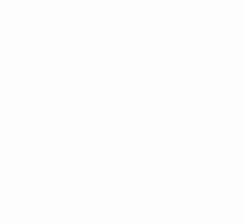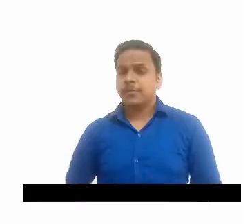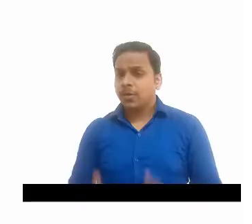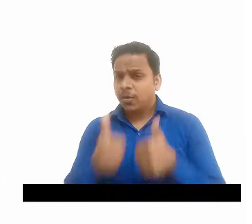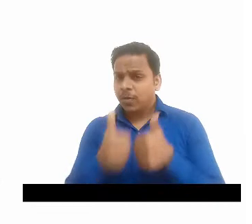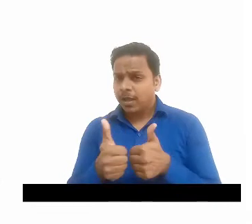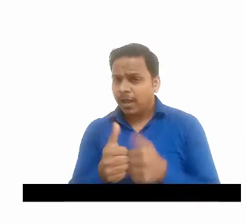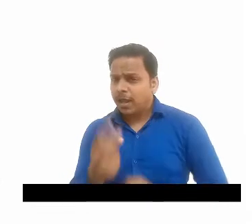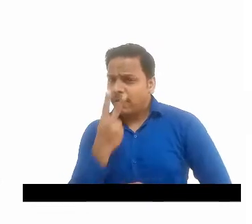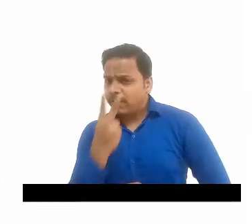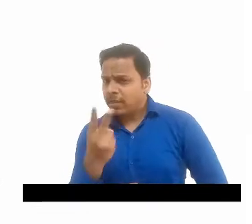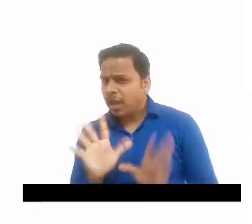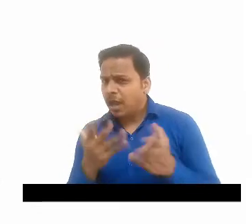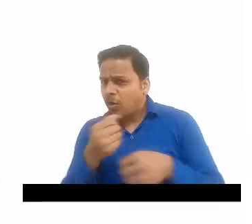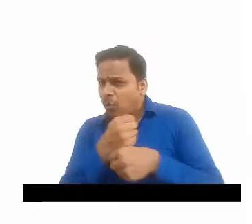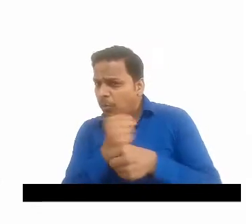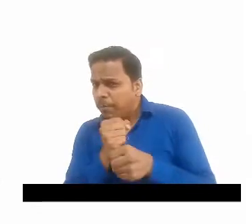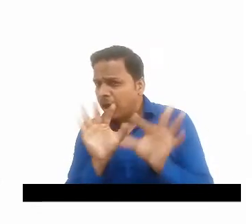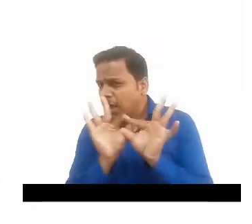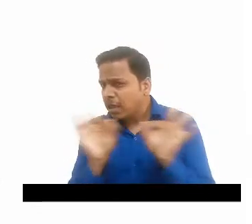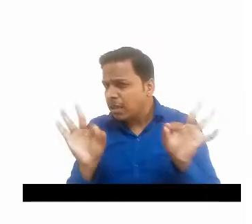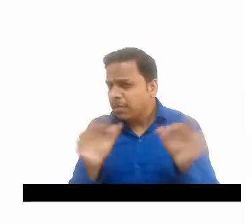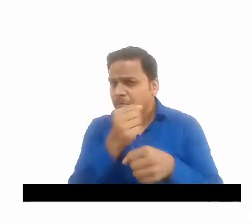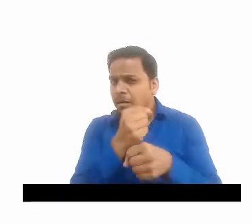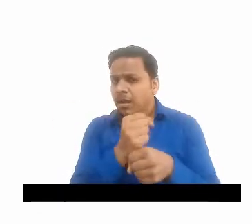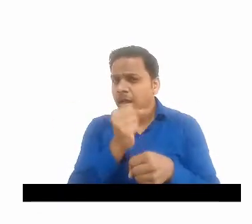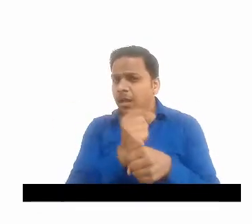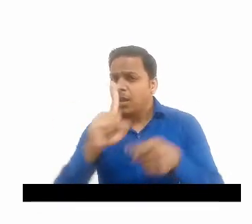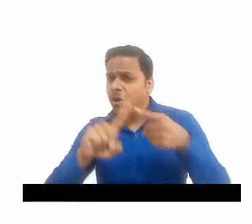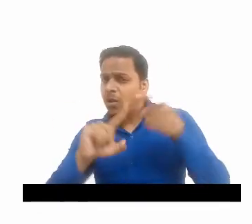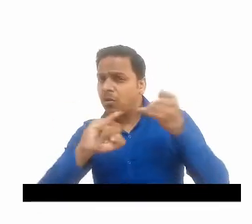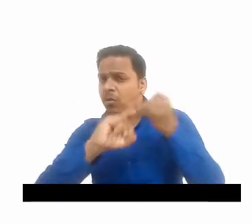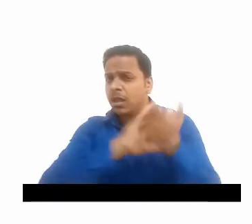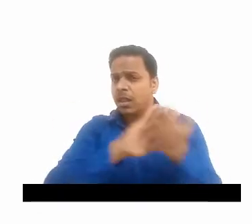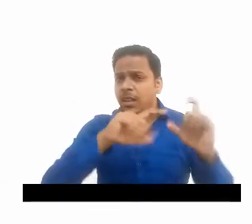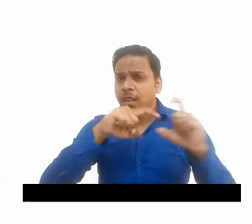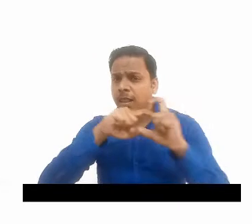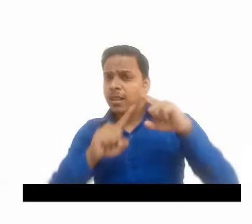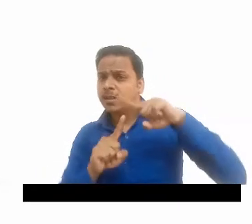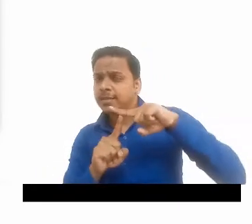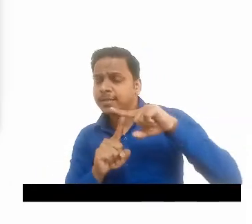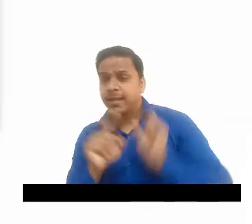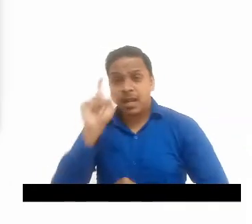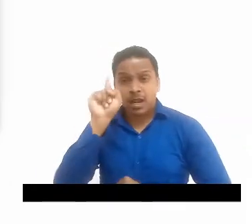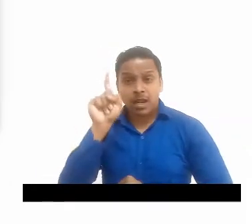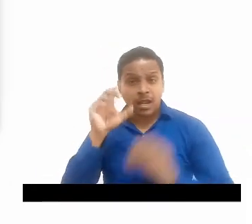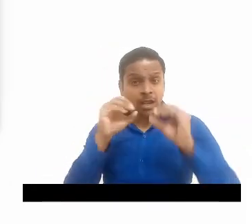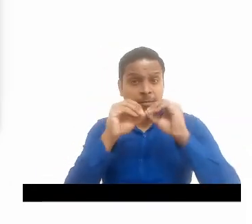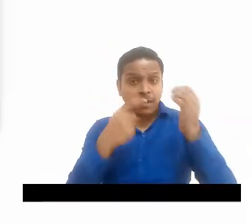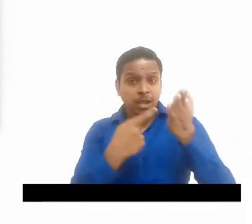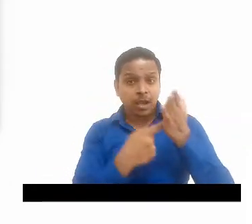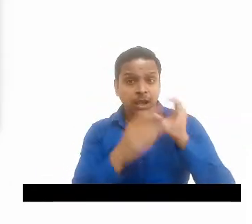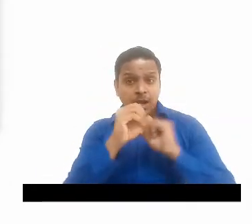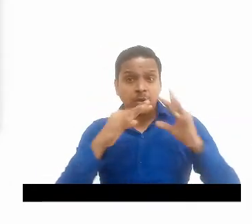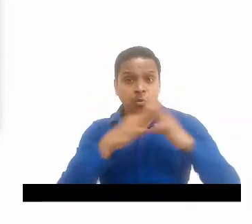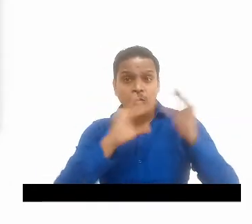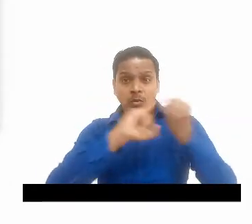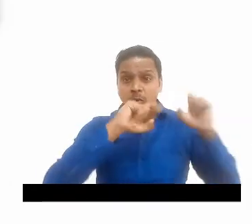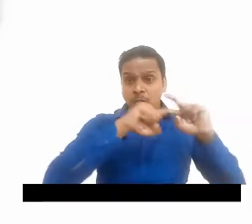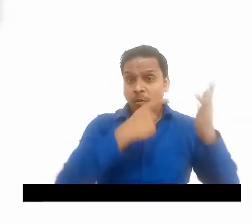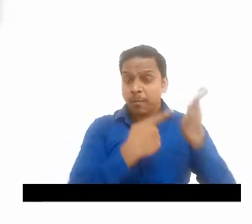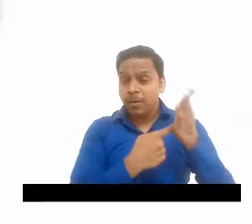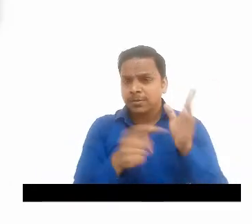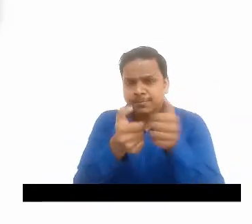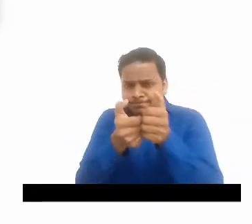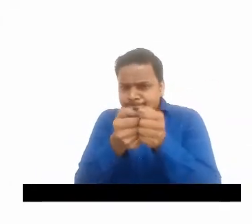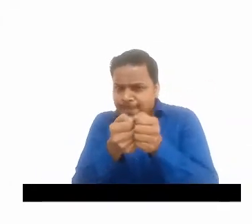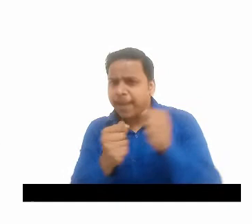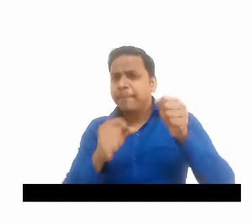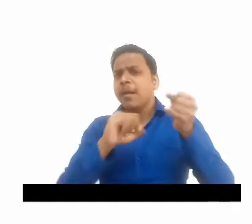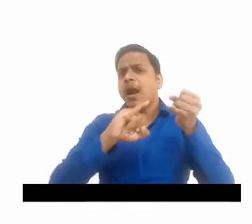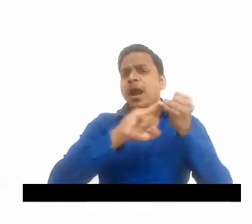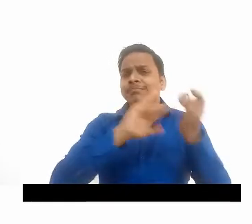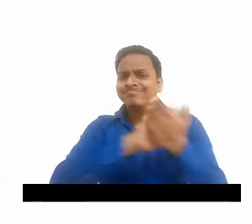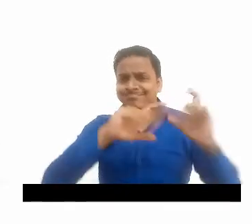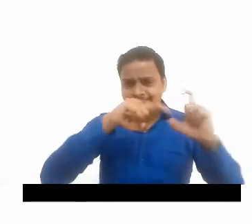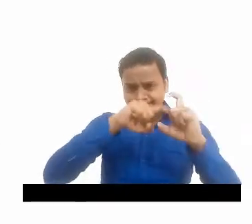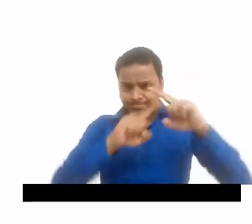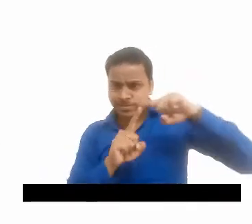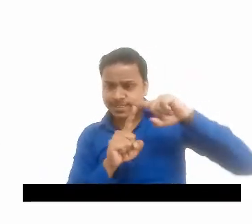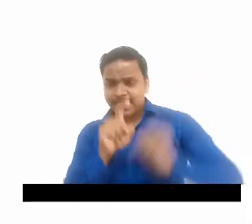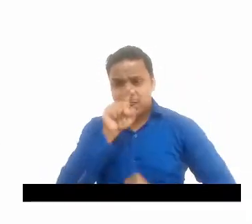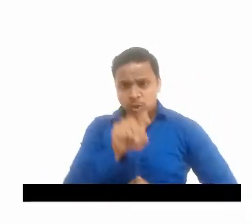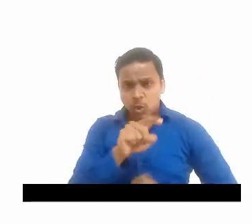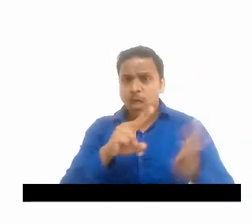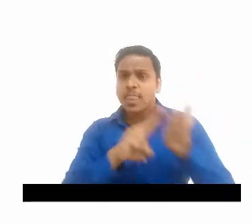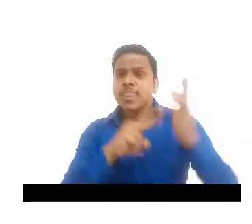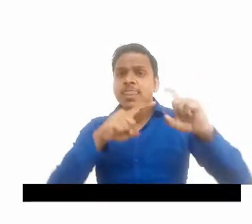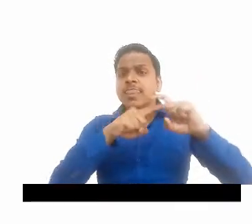Okay. Now, let's see how to create a simple Google sheet. Go to the browser and type sheets.new.